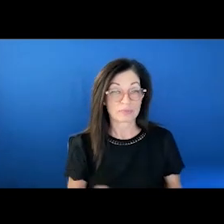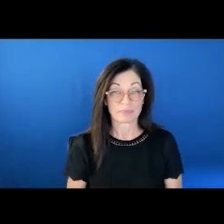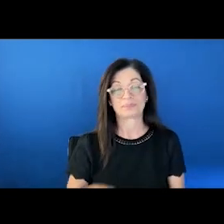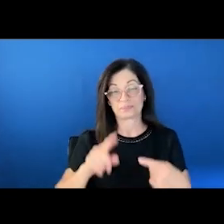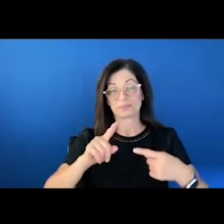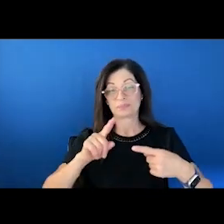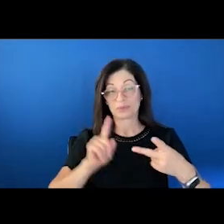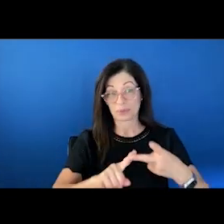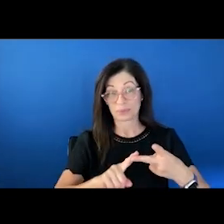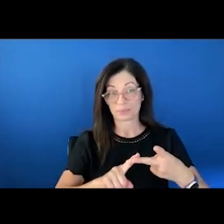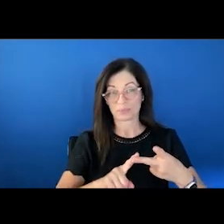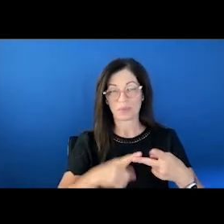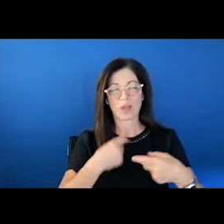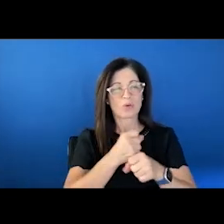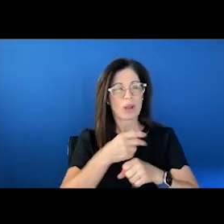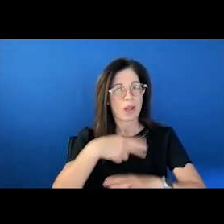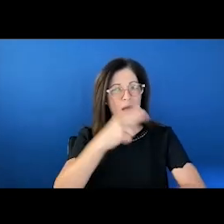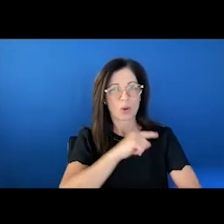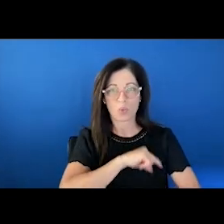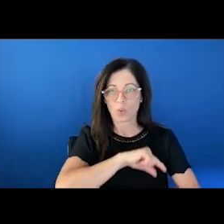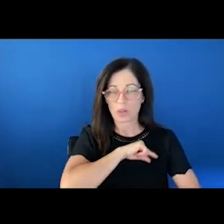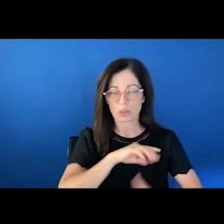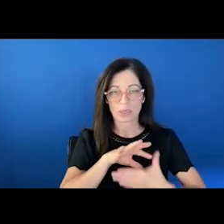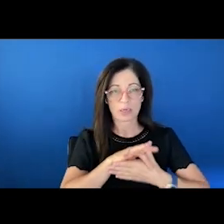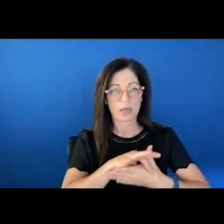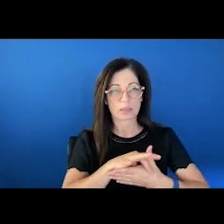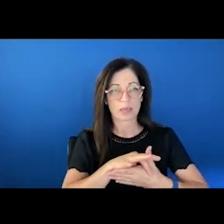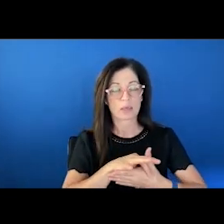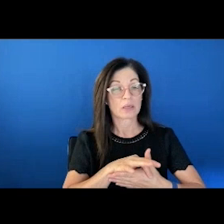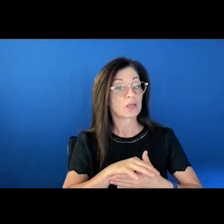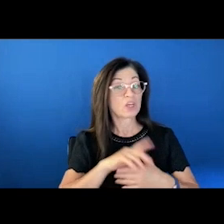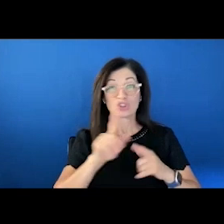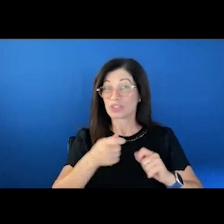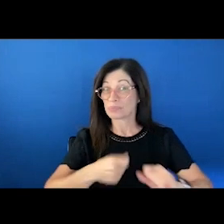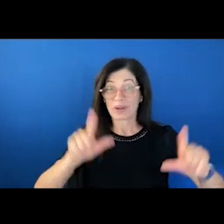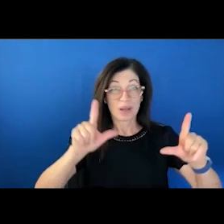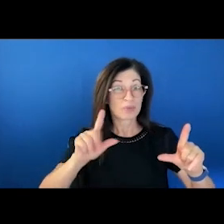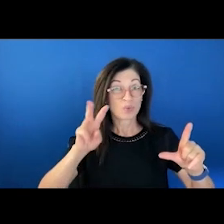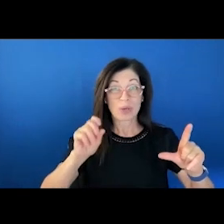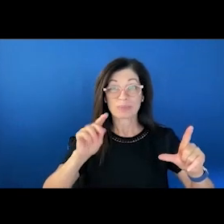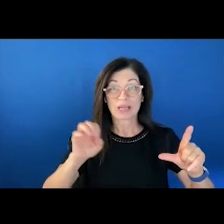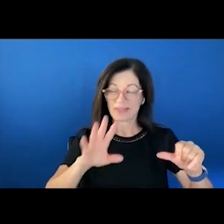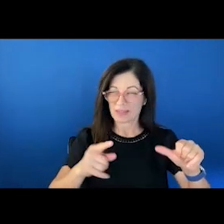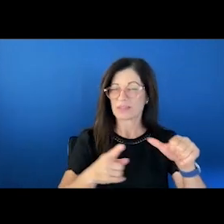Two, create high-quality content. Just getting your website up and running is the first step.